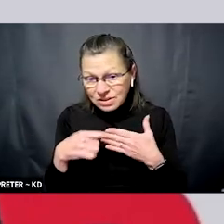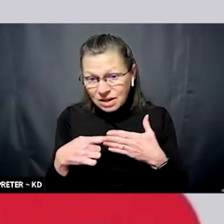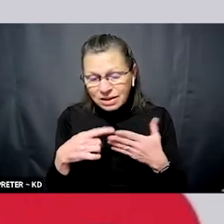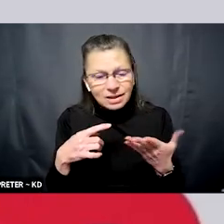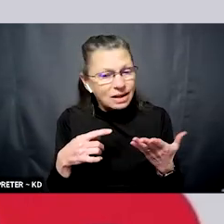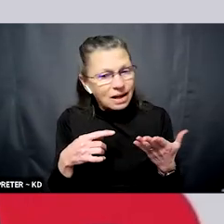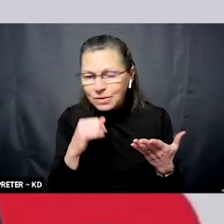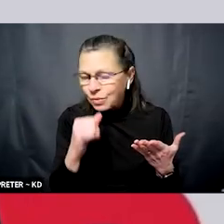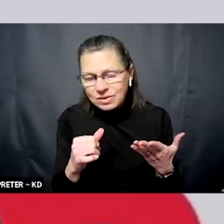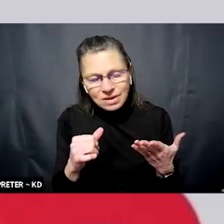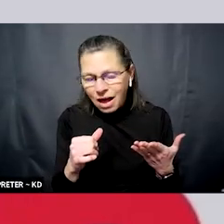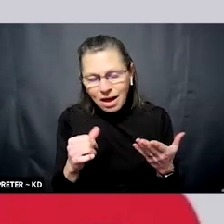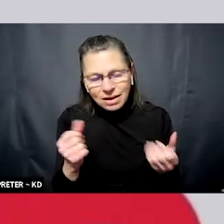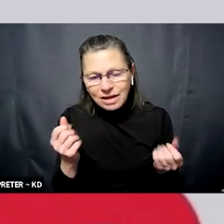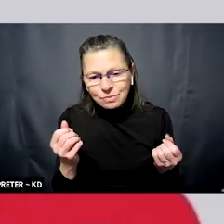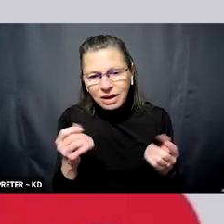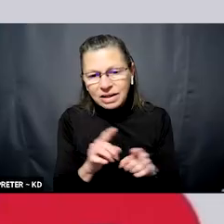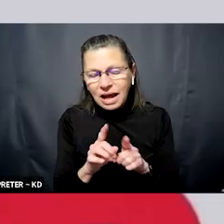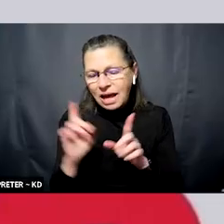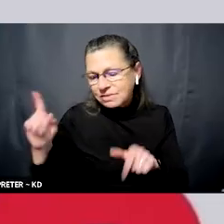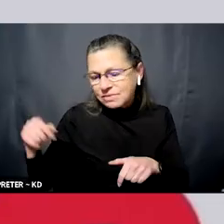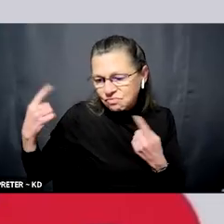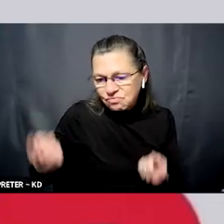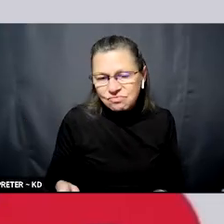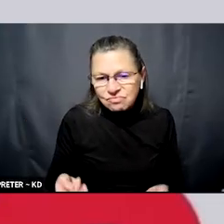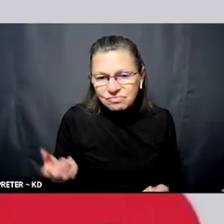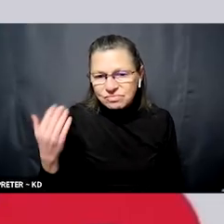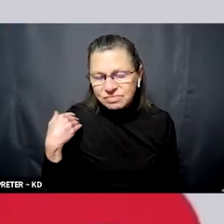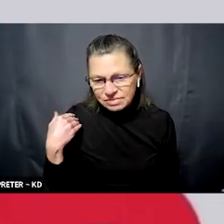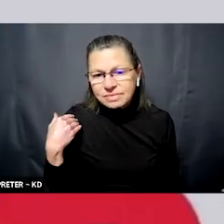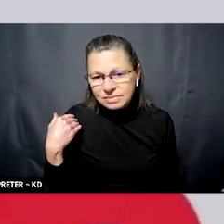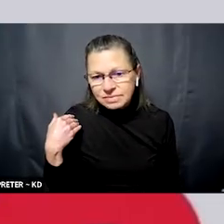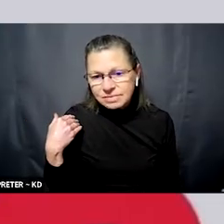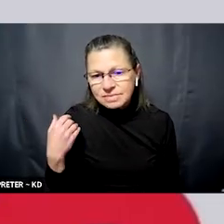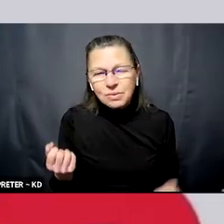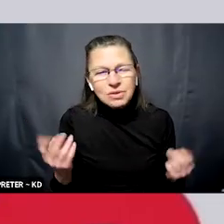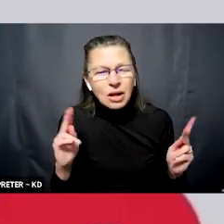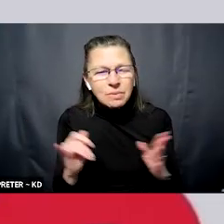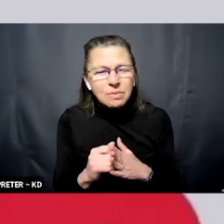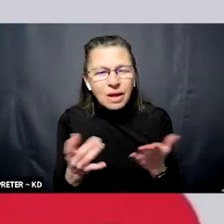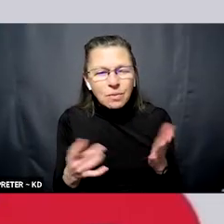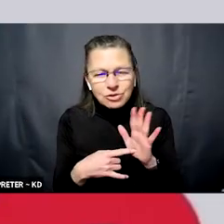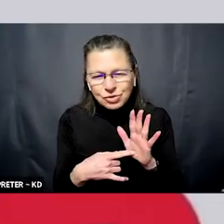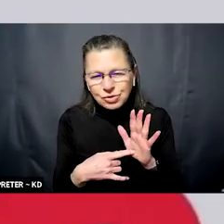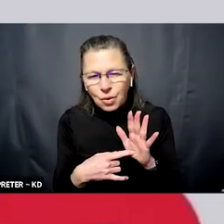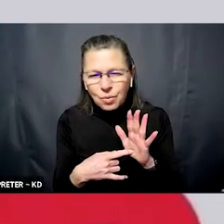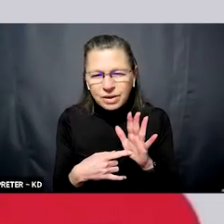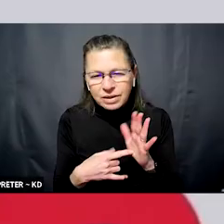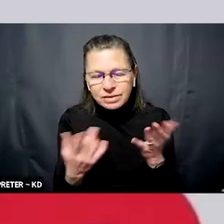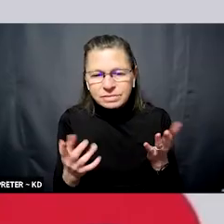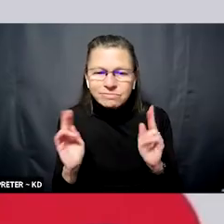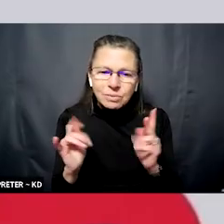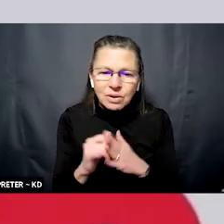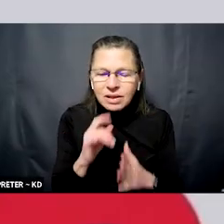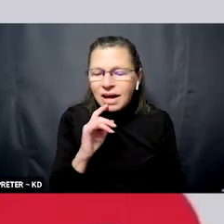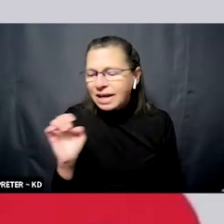there had been in the past. There were a lot of people showing people like Elizabeth Taylor and